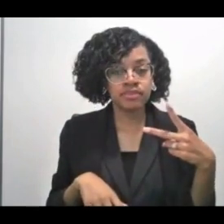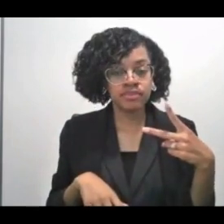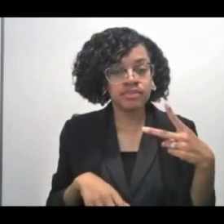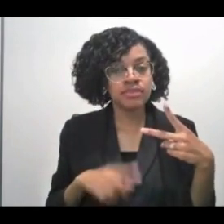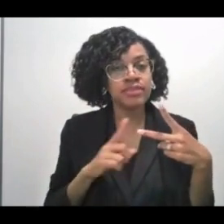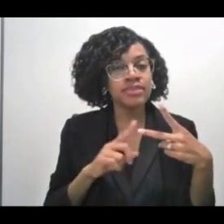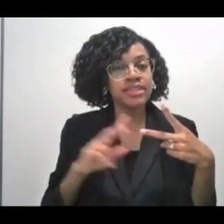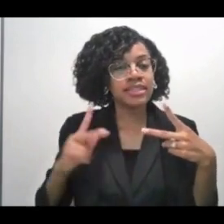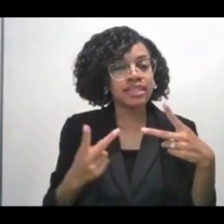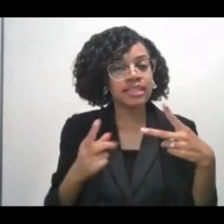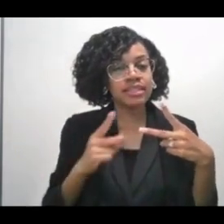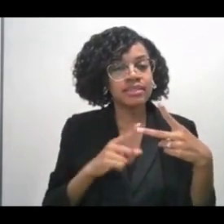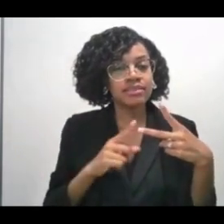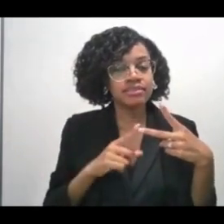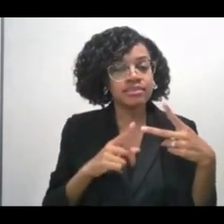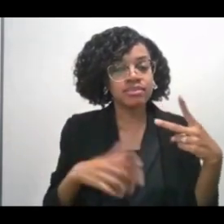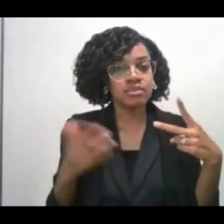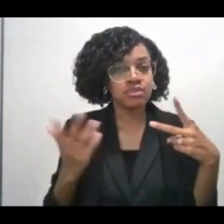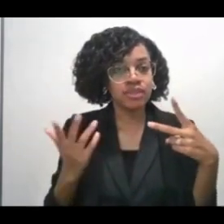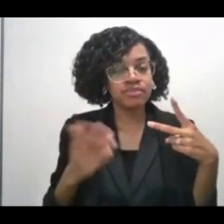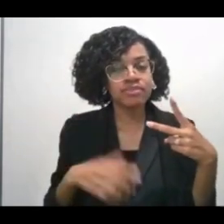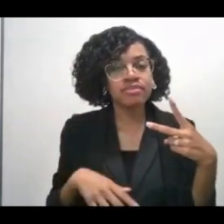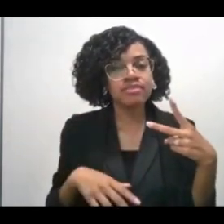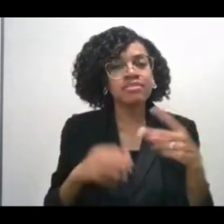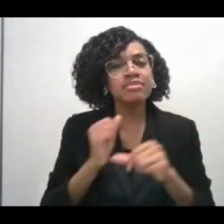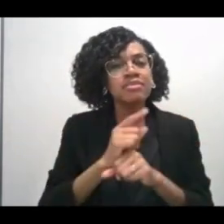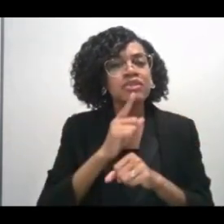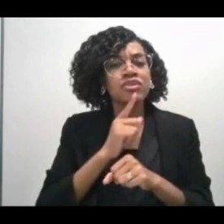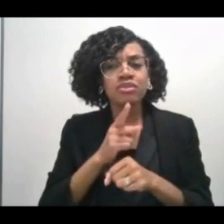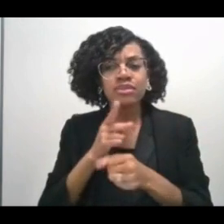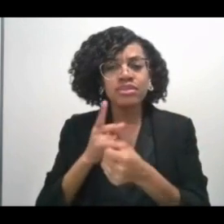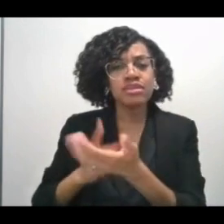including diverse perspectives and voices, and identifying the